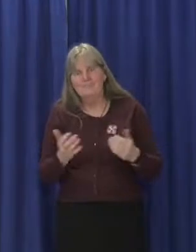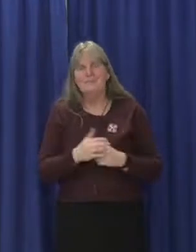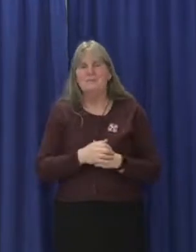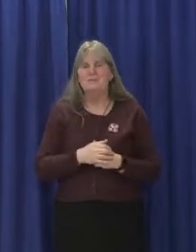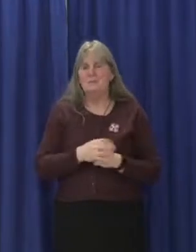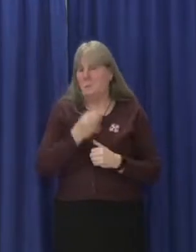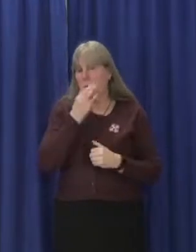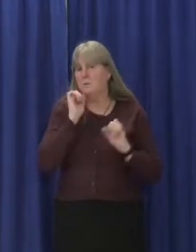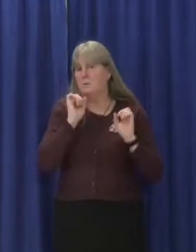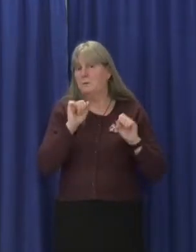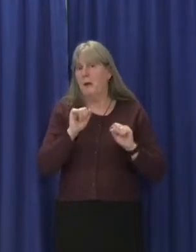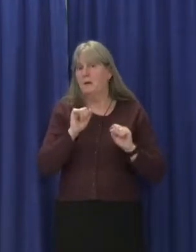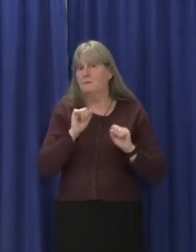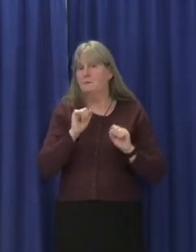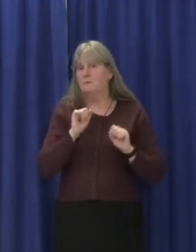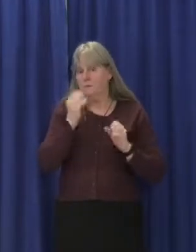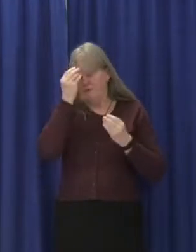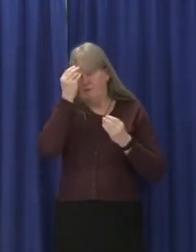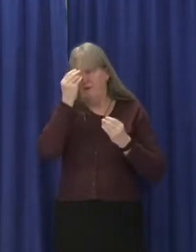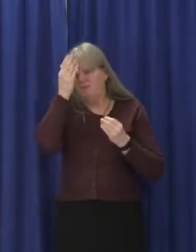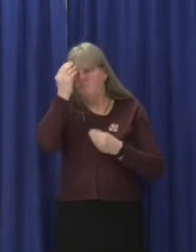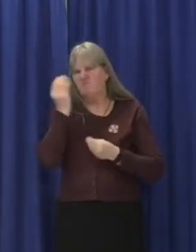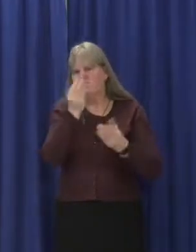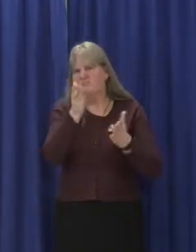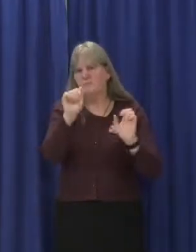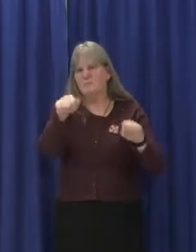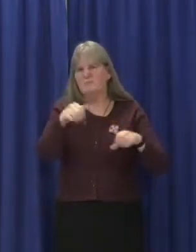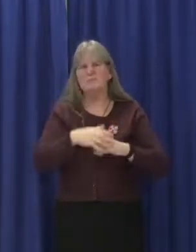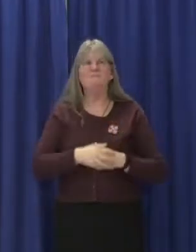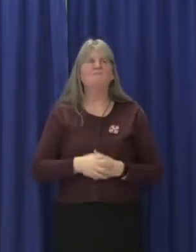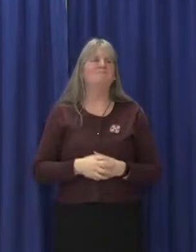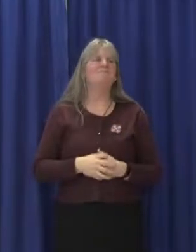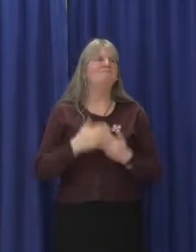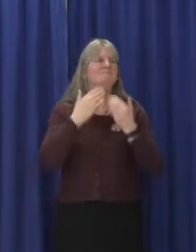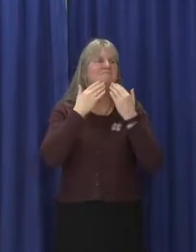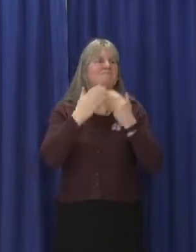soon as we possibly can. Thank you.